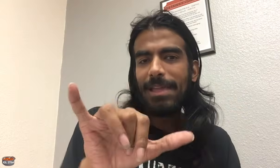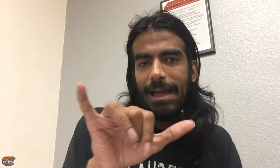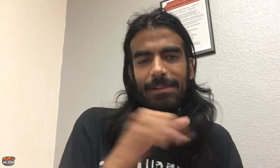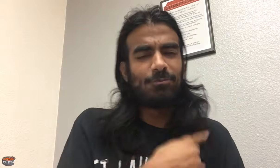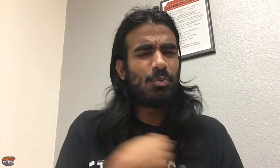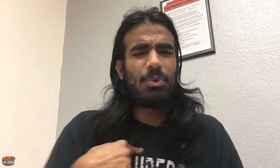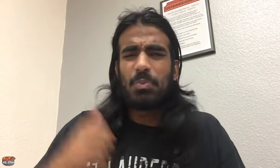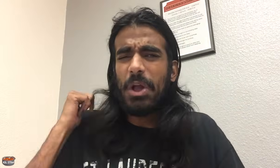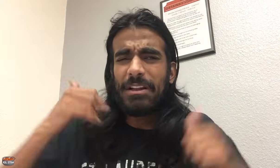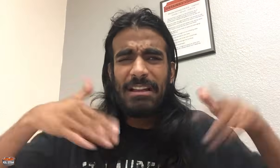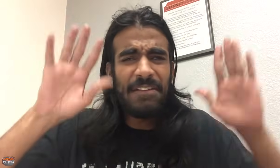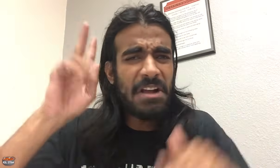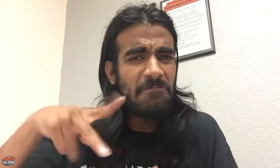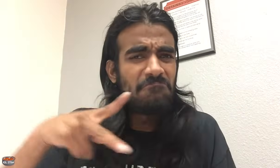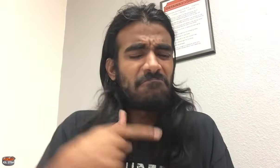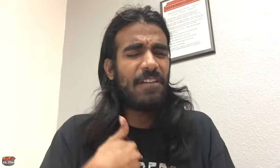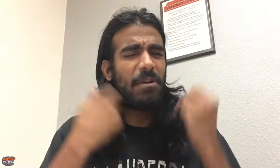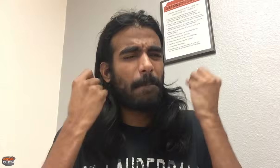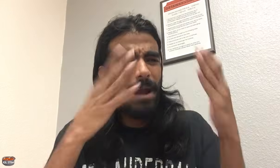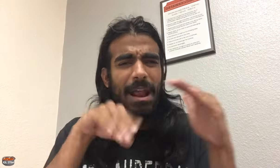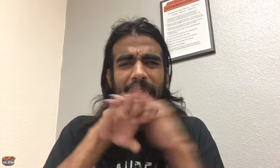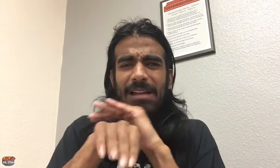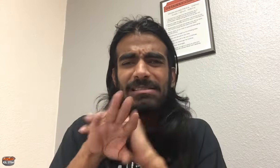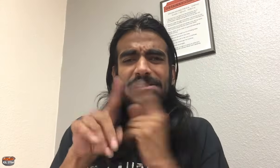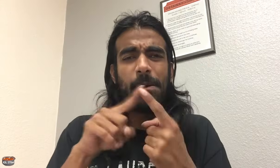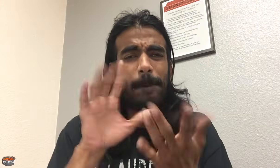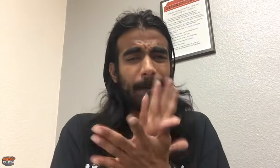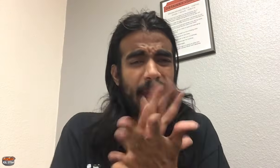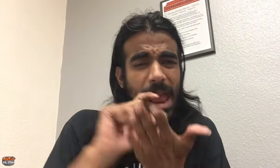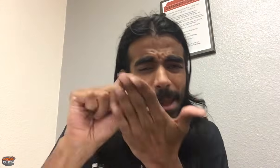Deaf people are used to that. That doens't mean we're gonna give up. We have so